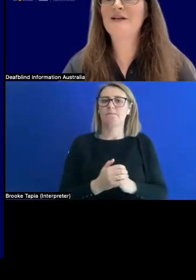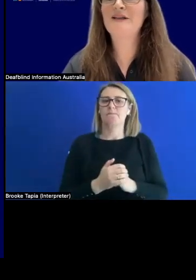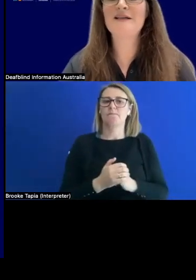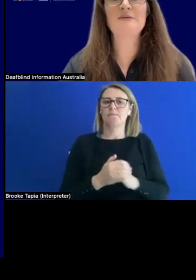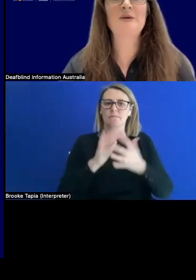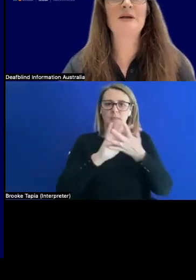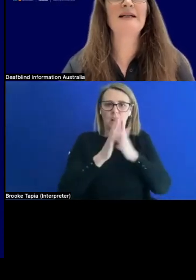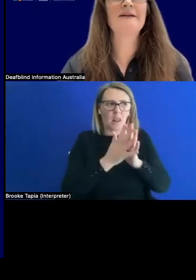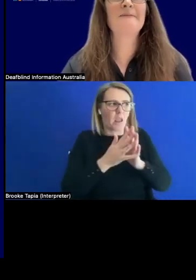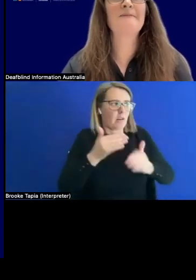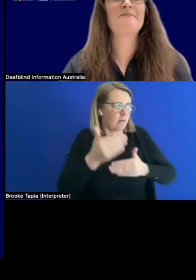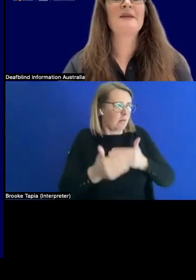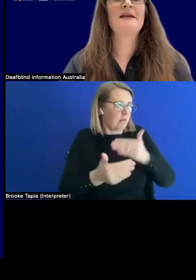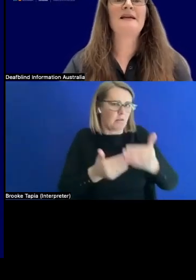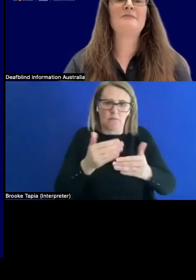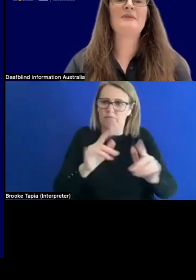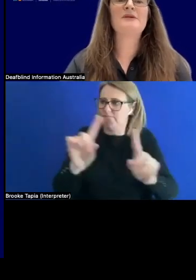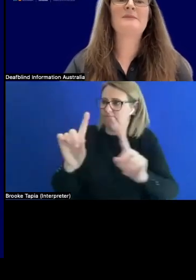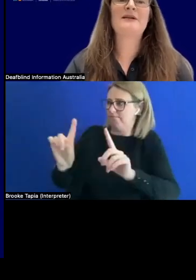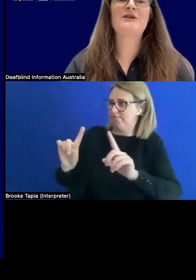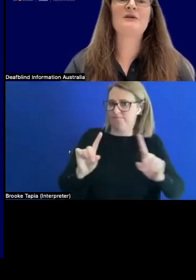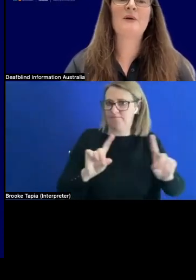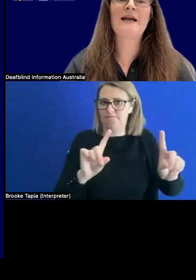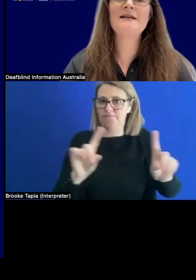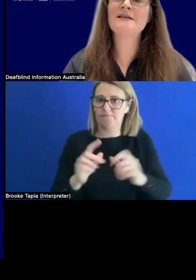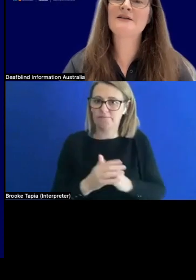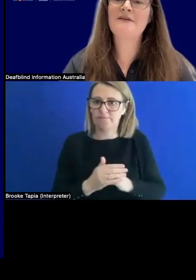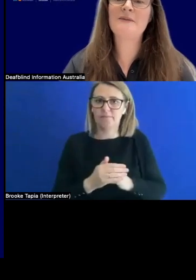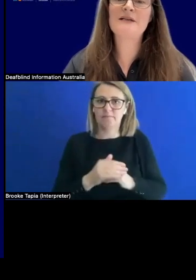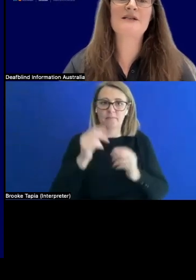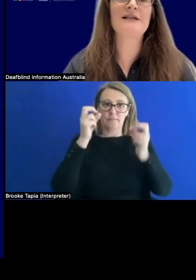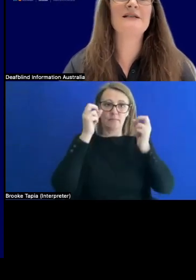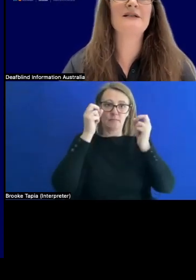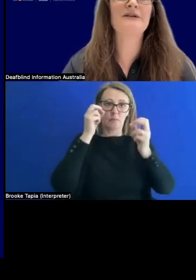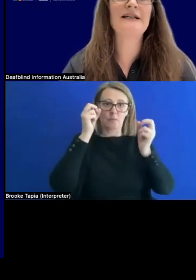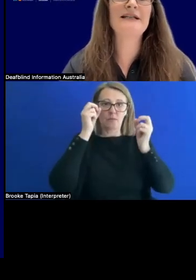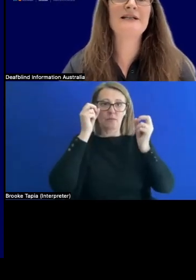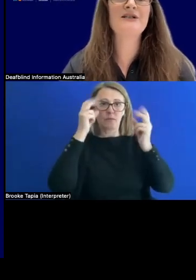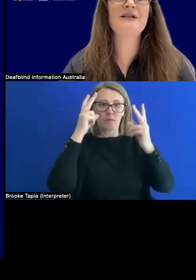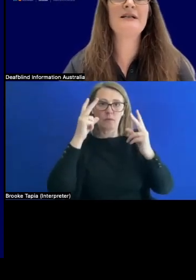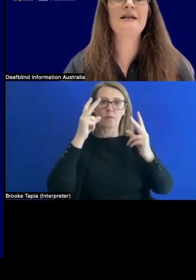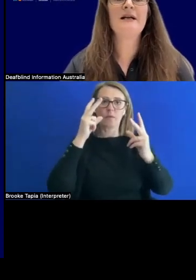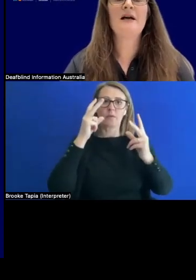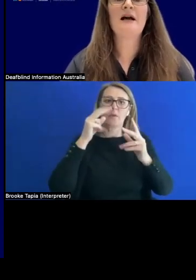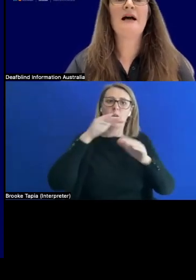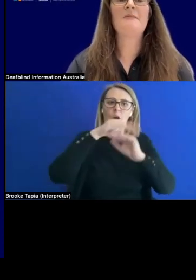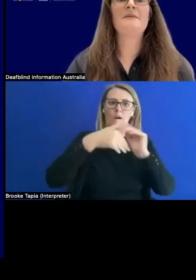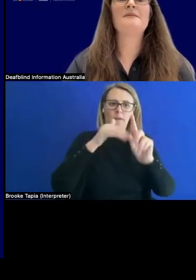how do things work. It can build spatial awareness, so very much tied to orientation,